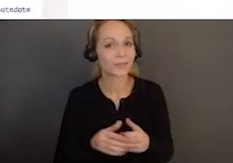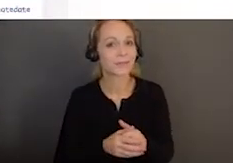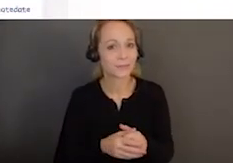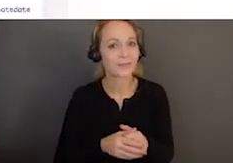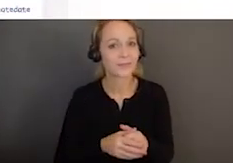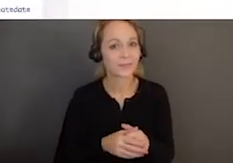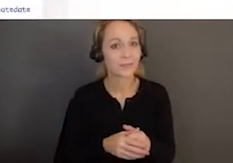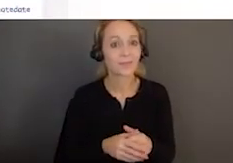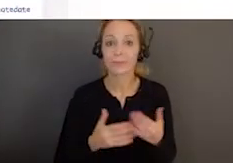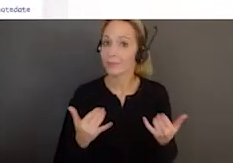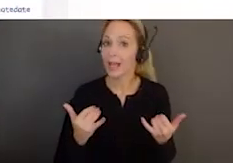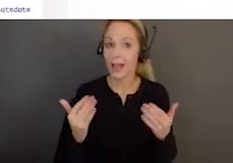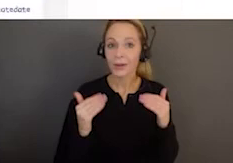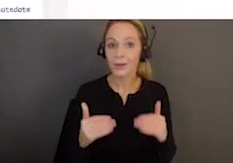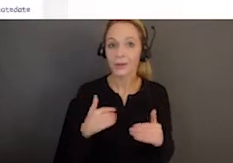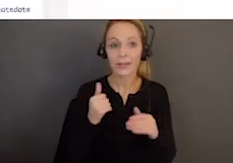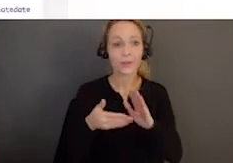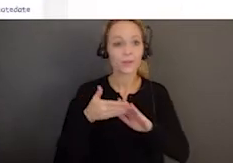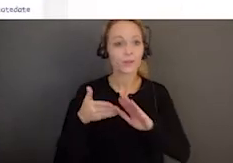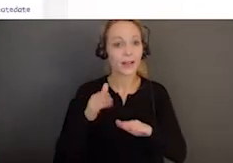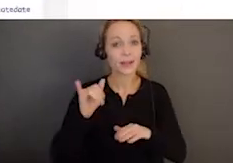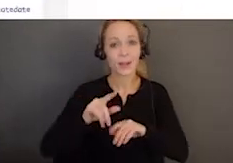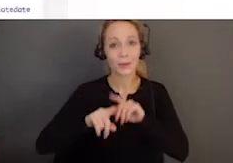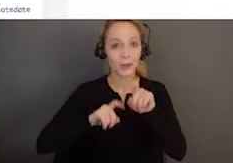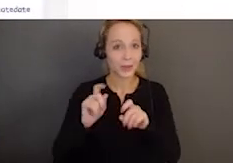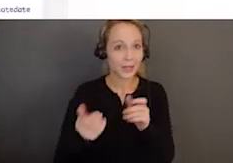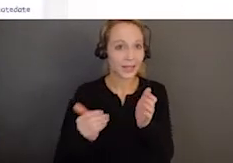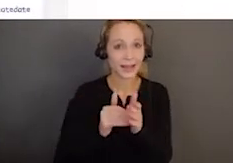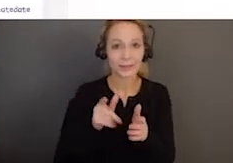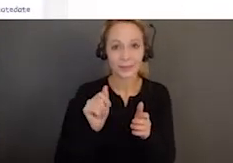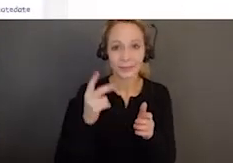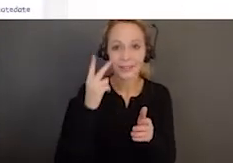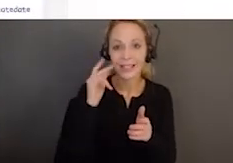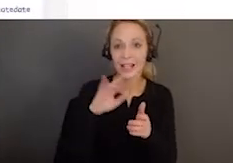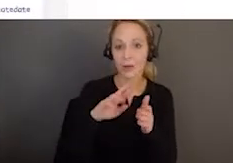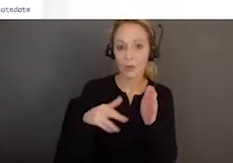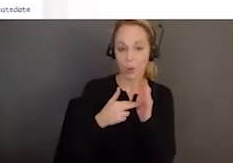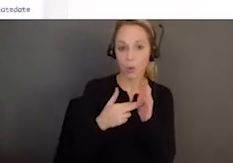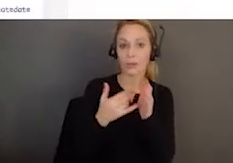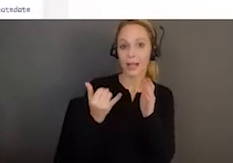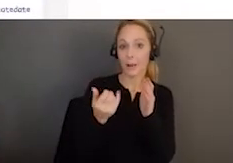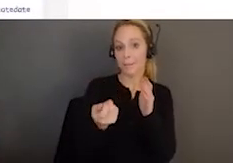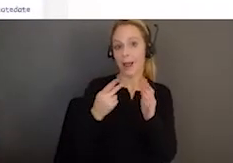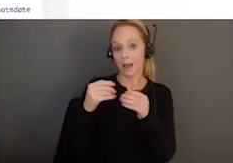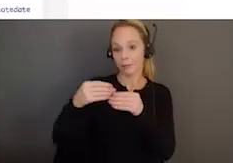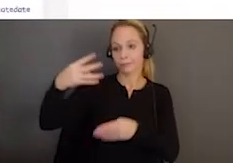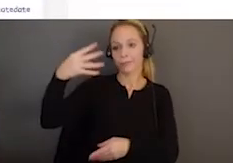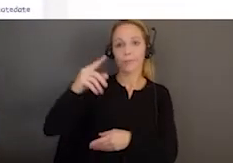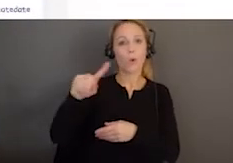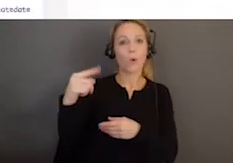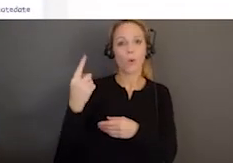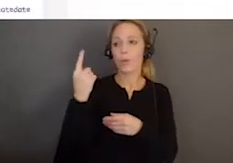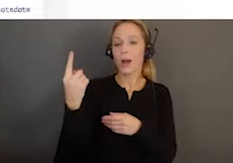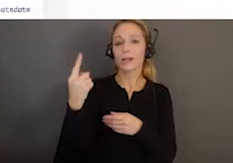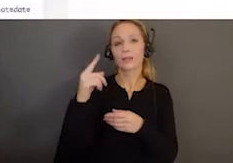NOW WE CAN RUN THE QUERY AGAIN AND AS YOU CAN SEE, THE ROLES RETURNED NOW ARE ONLY THOSE IN THE REMOTE